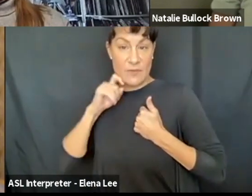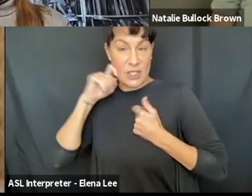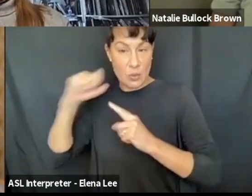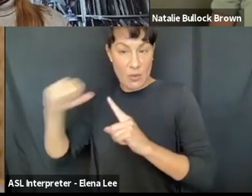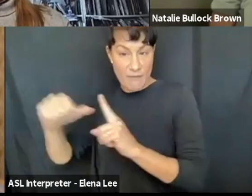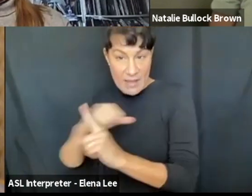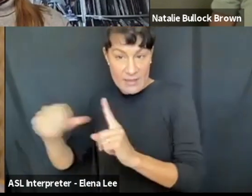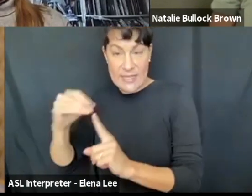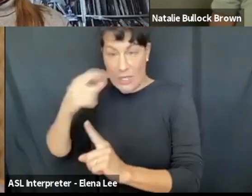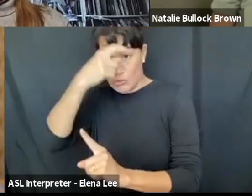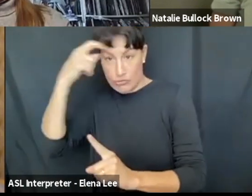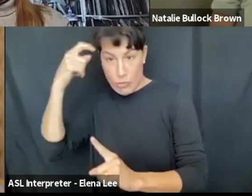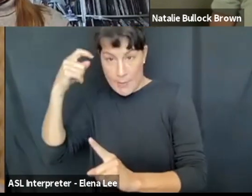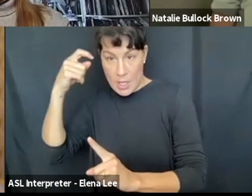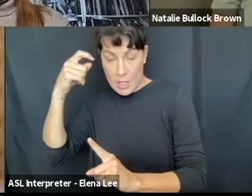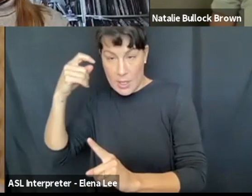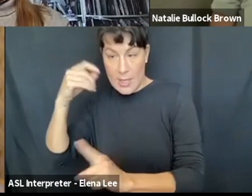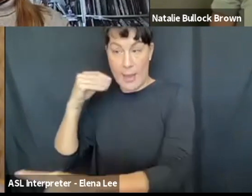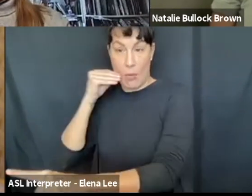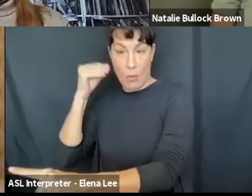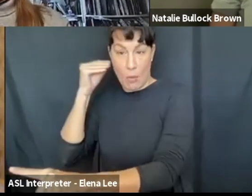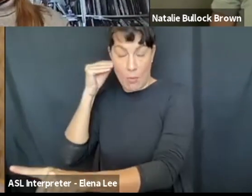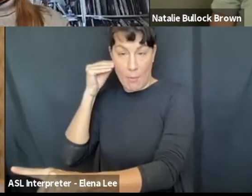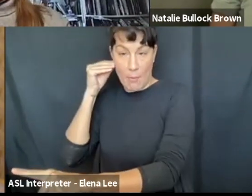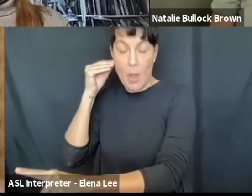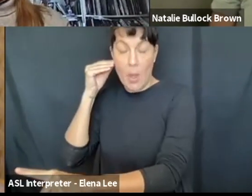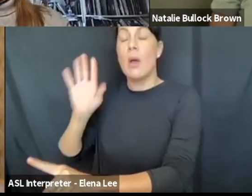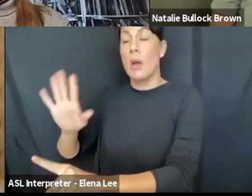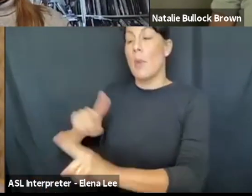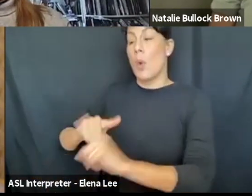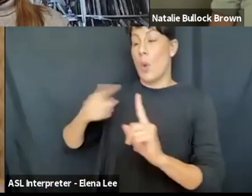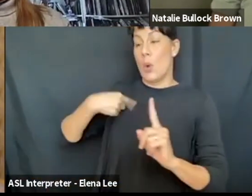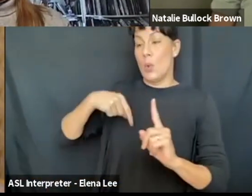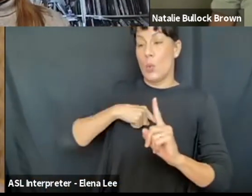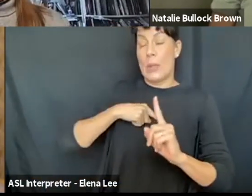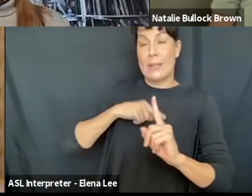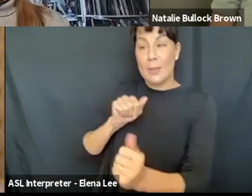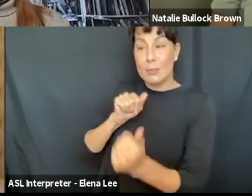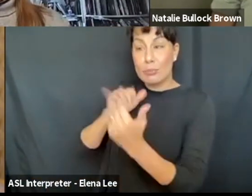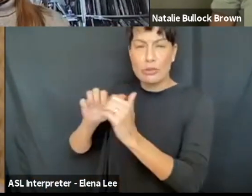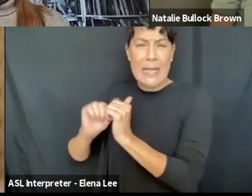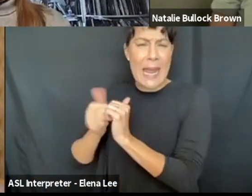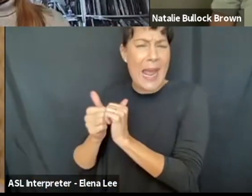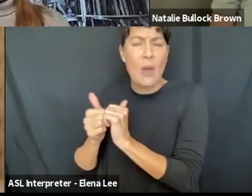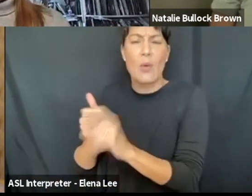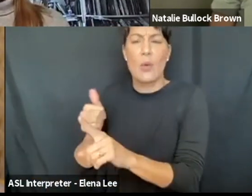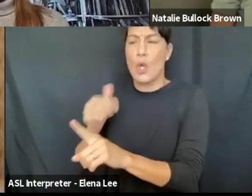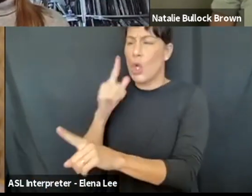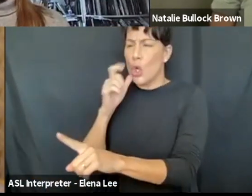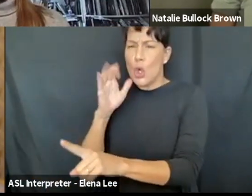but what we do and what we consider in that approach, who's gonna go on camera to talk about this